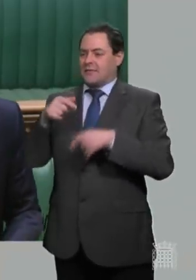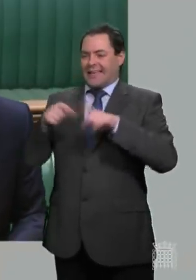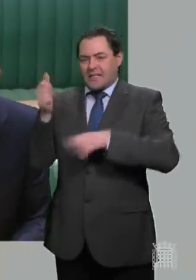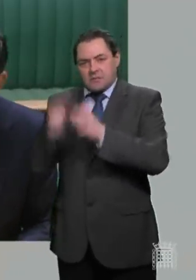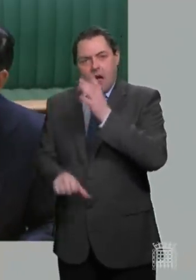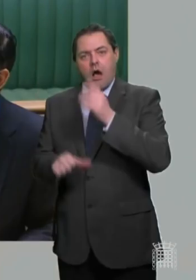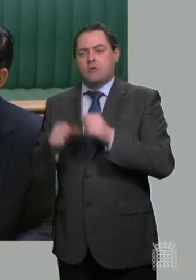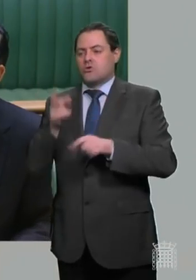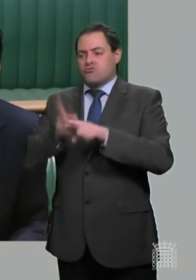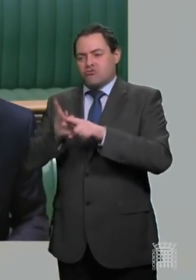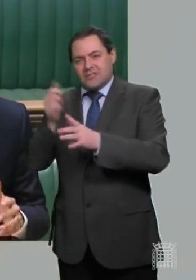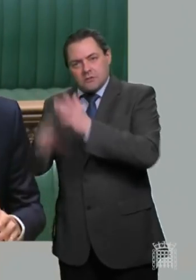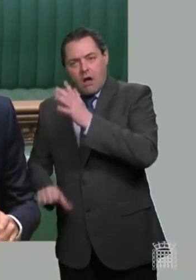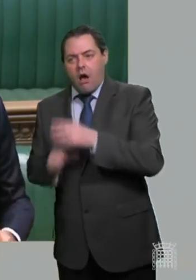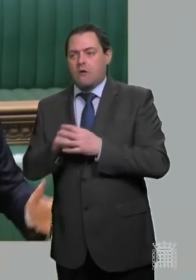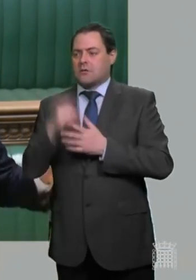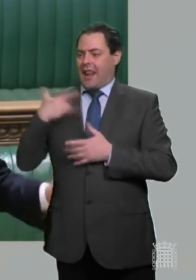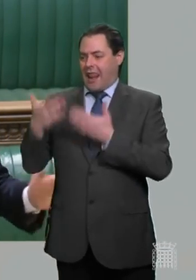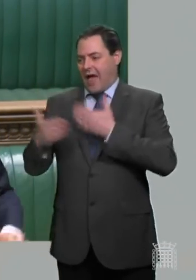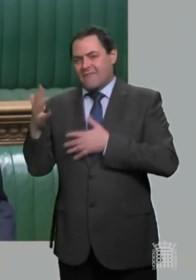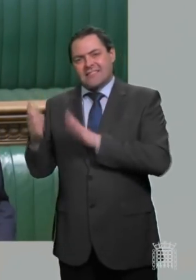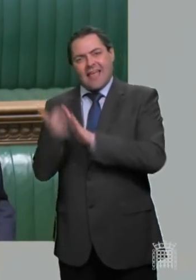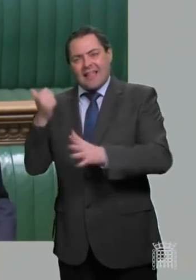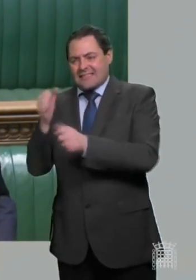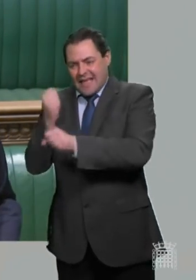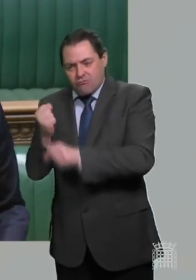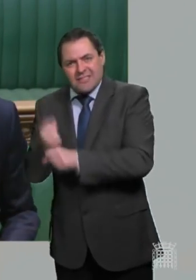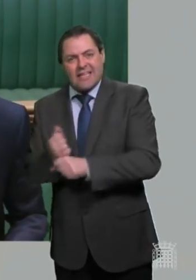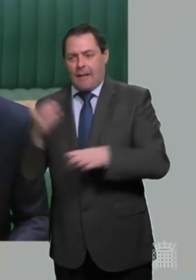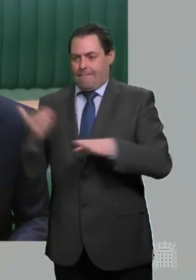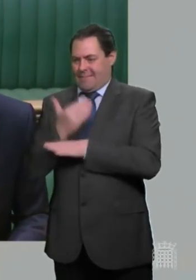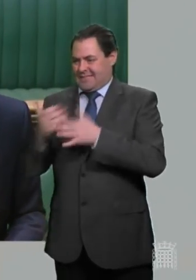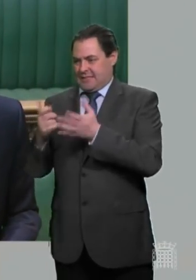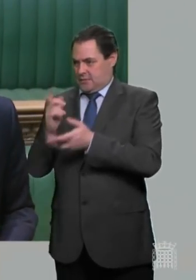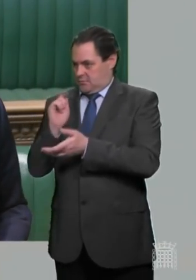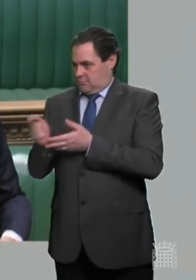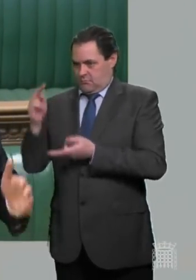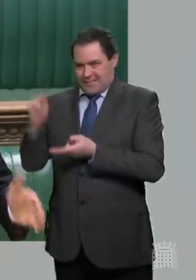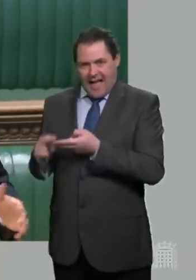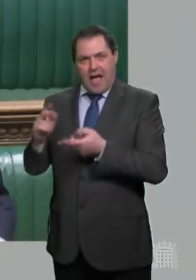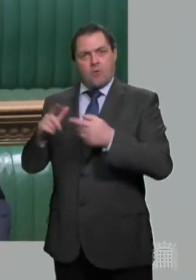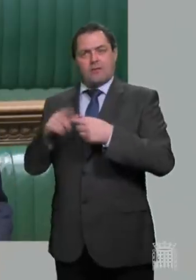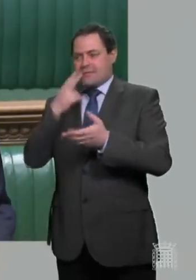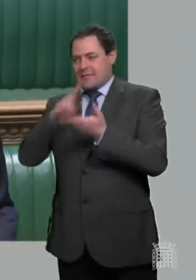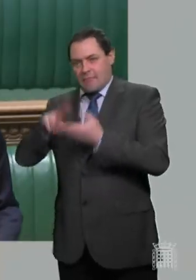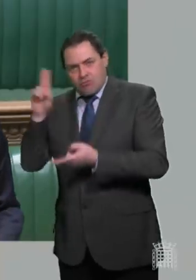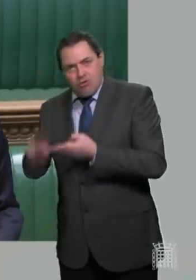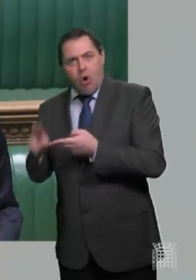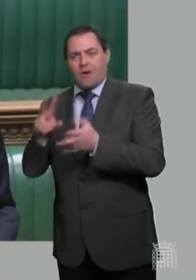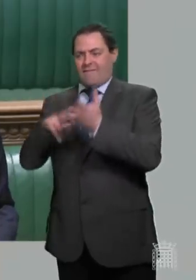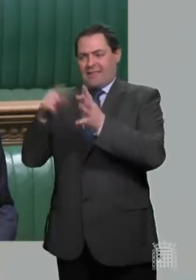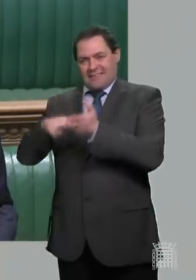skills guarantee; business rates cut; VAT cut; stamp duty cut; and a new mortgage guarantee.